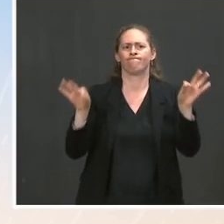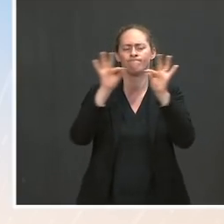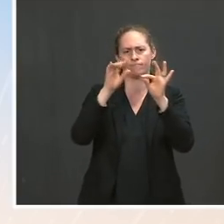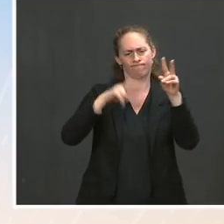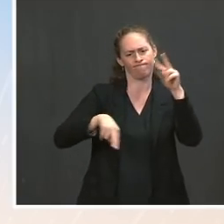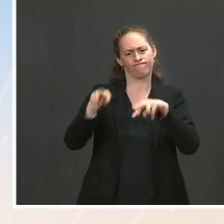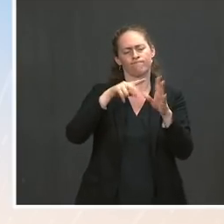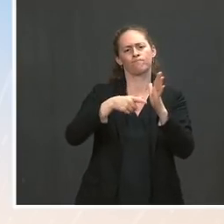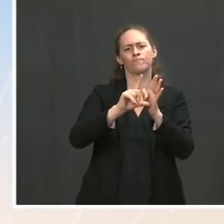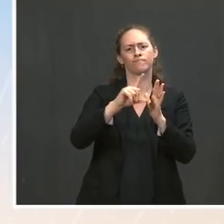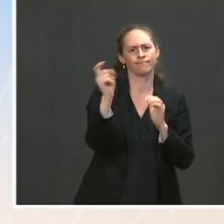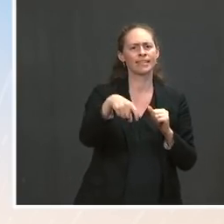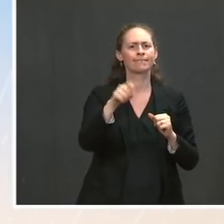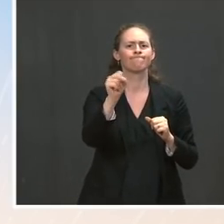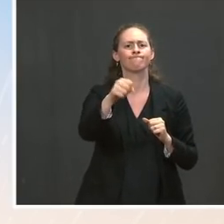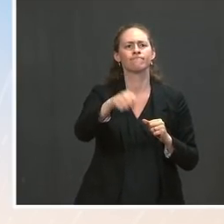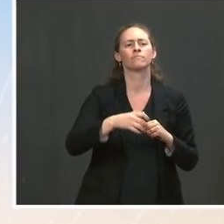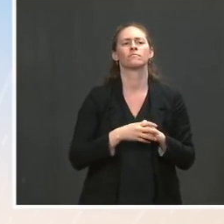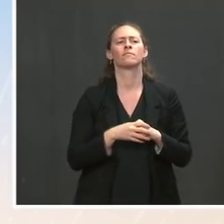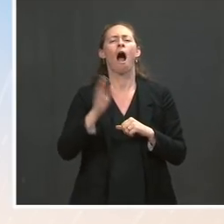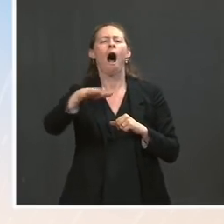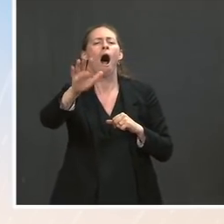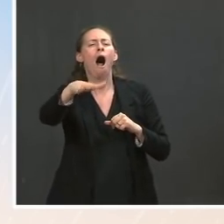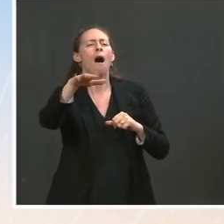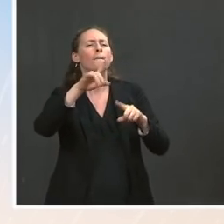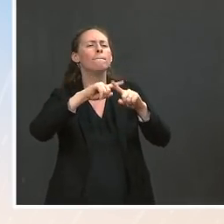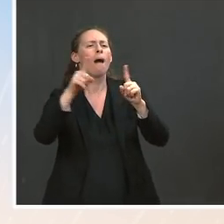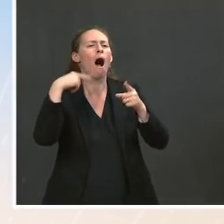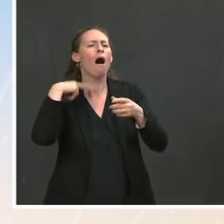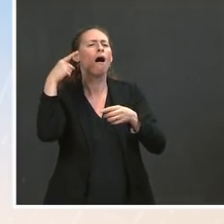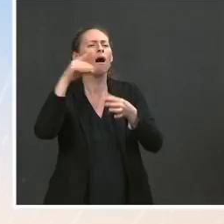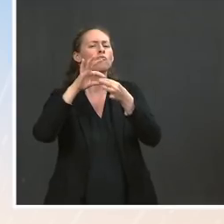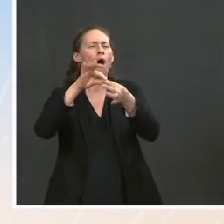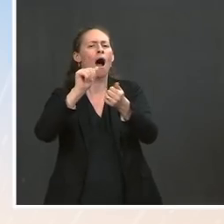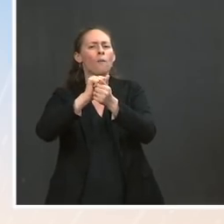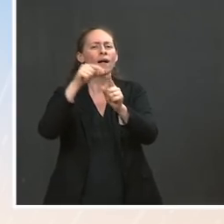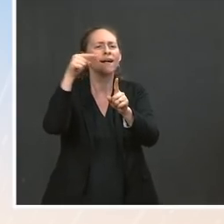First, I want to follow on the Suez. How concerned is the US about the blockage